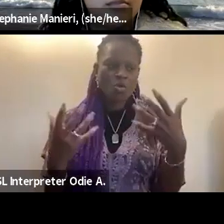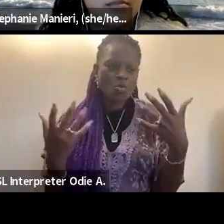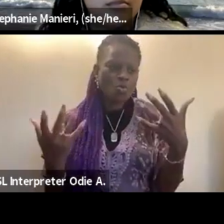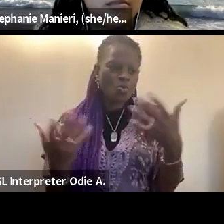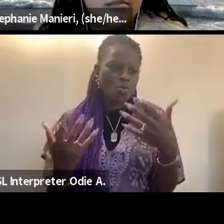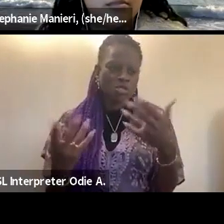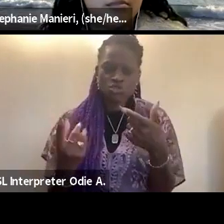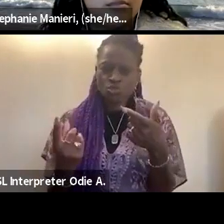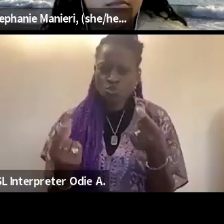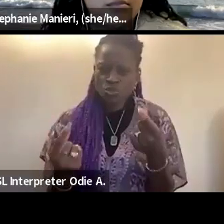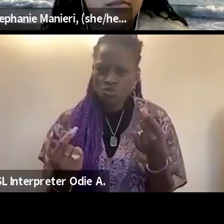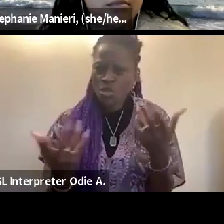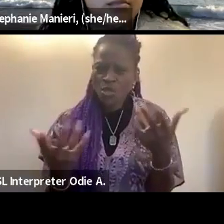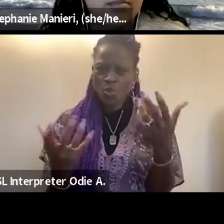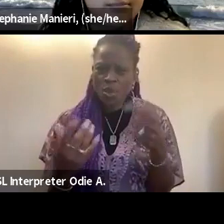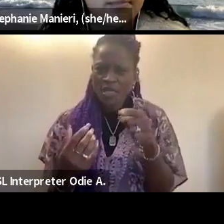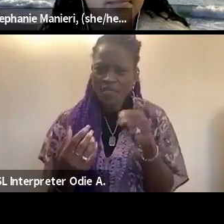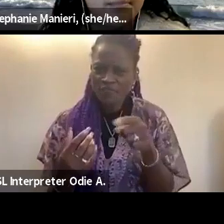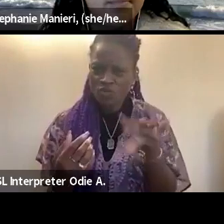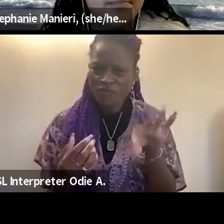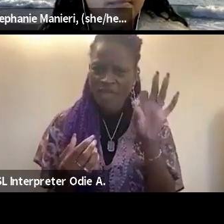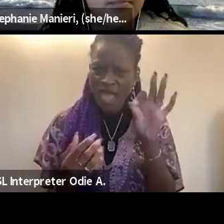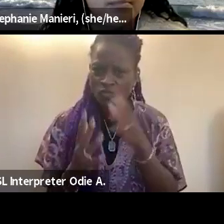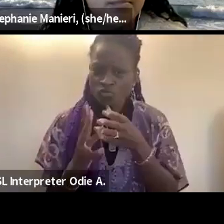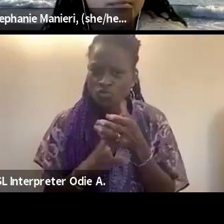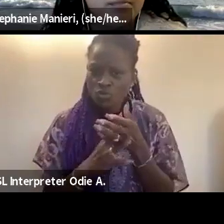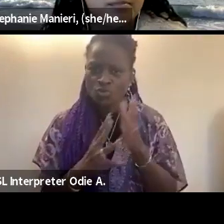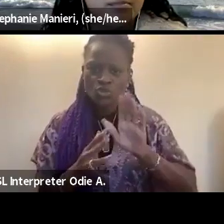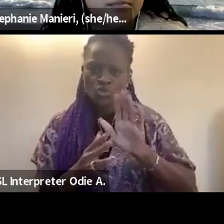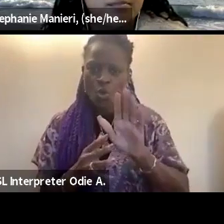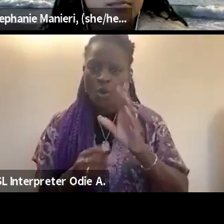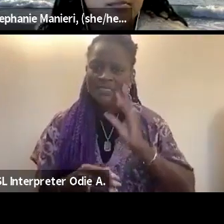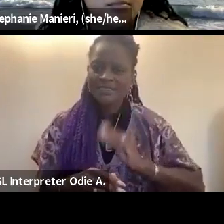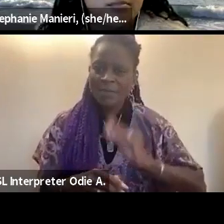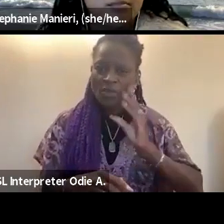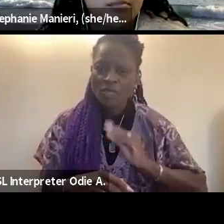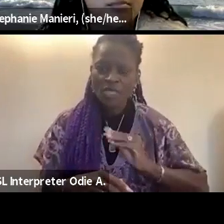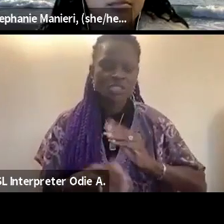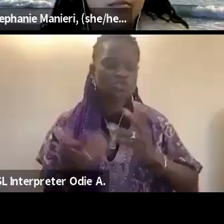you're finding through your experiences what your experiences are telling you